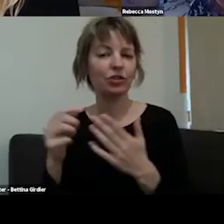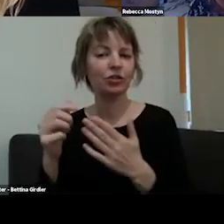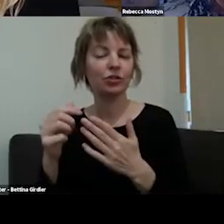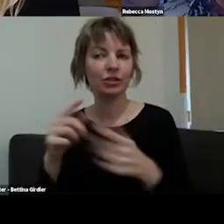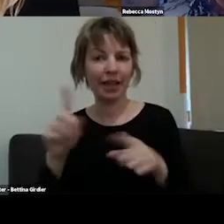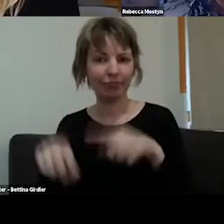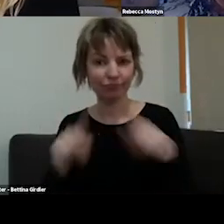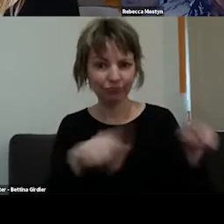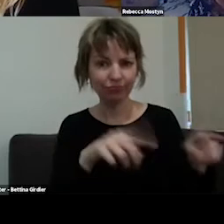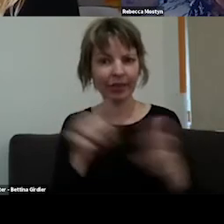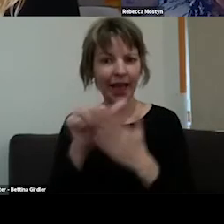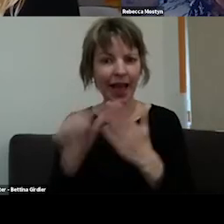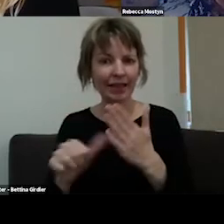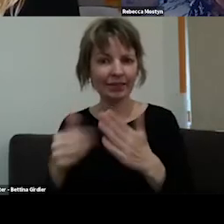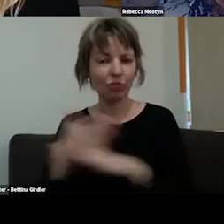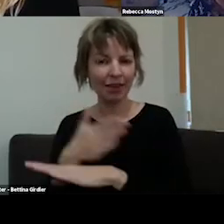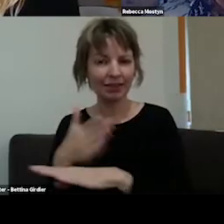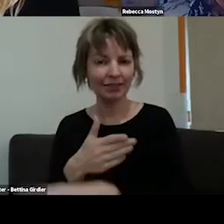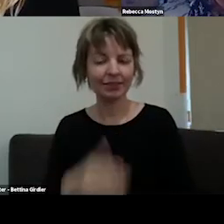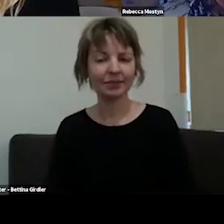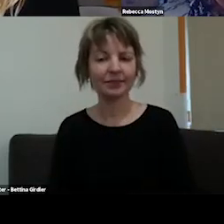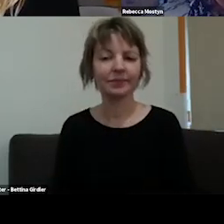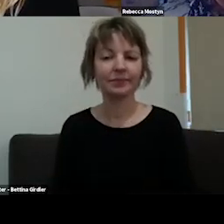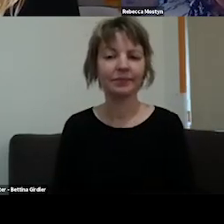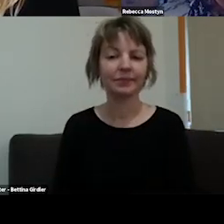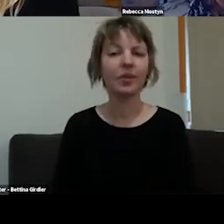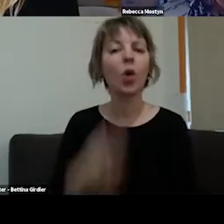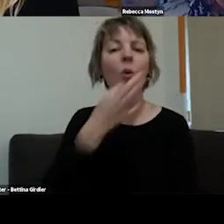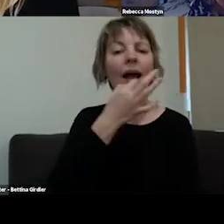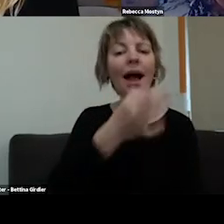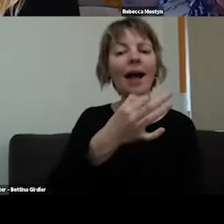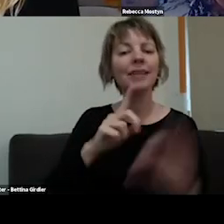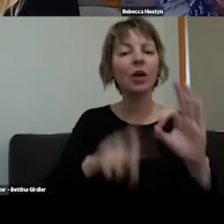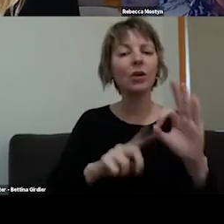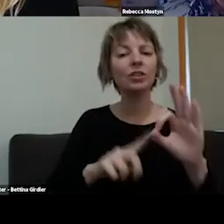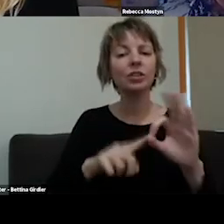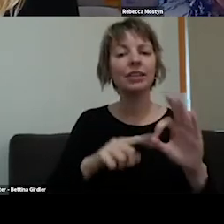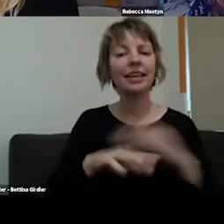We asked that question in the attitudinal section